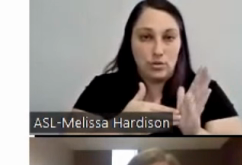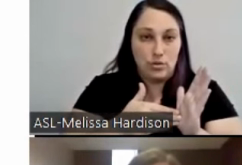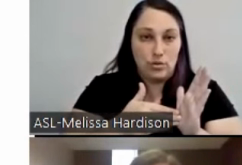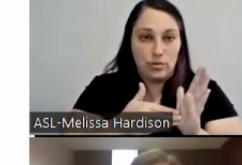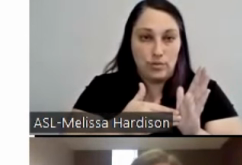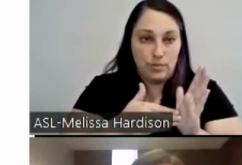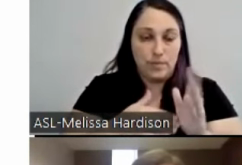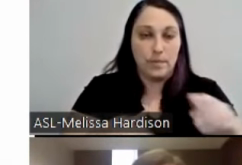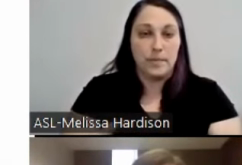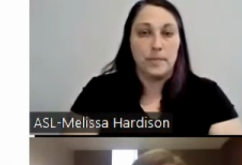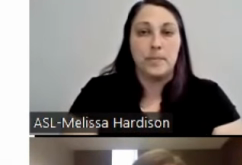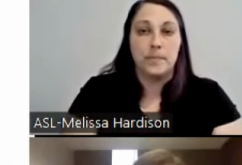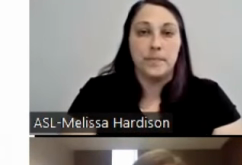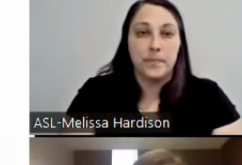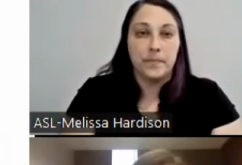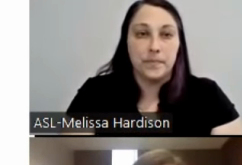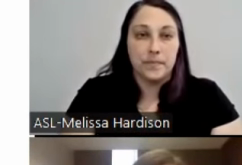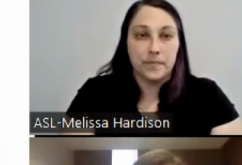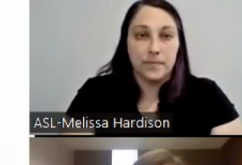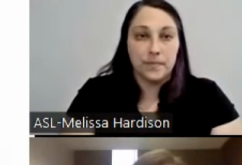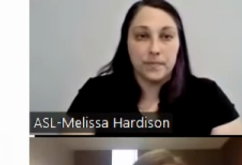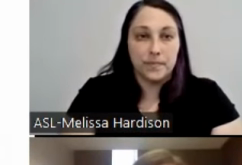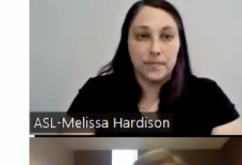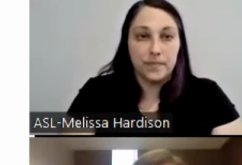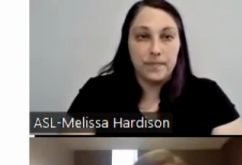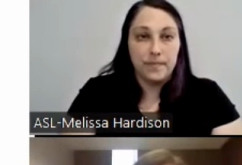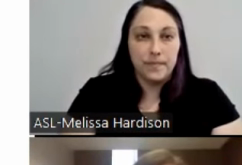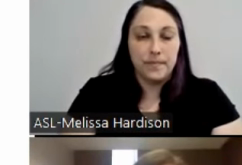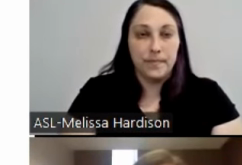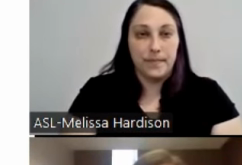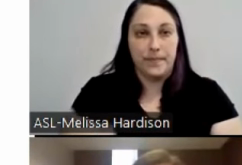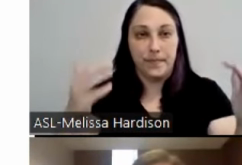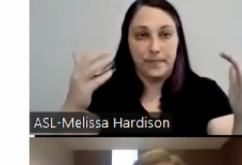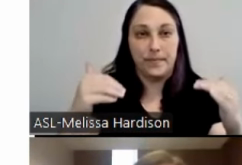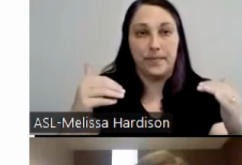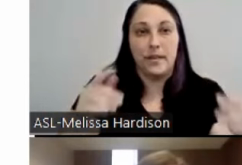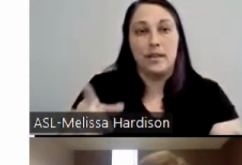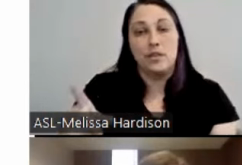There is the 2020 ratio and other storm recovery projects to compete with the people are trying to purchase.